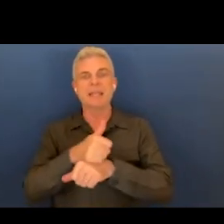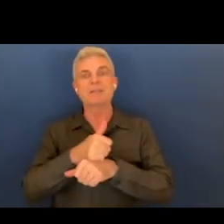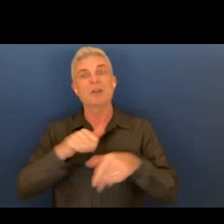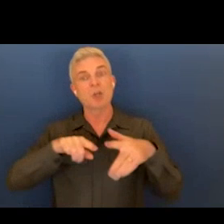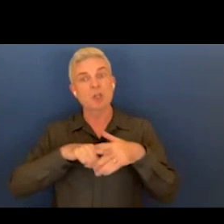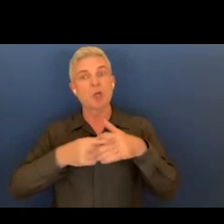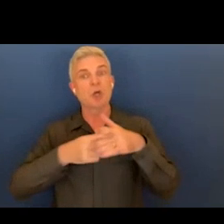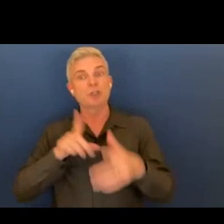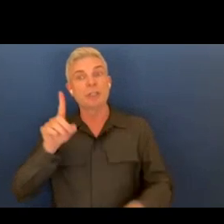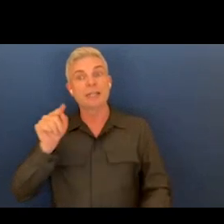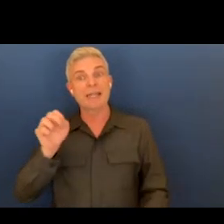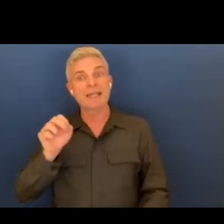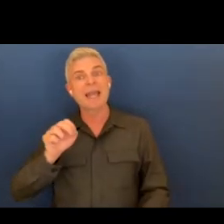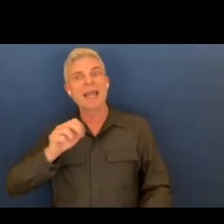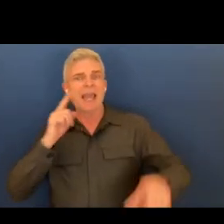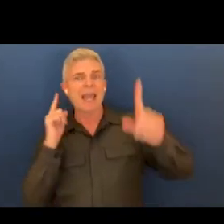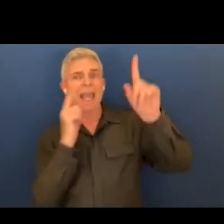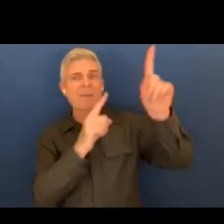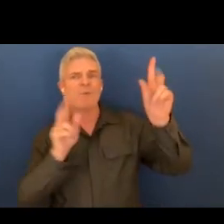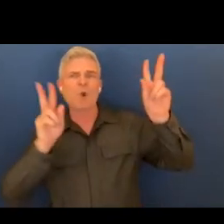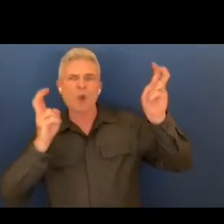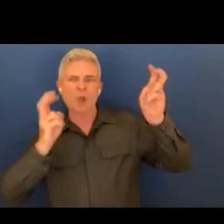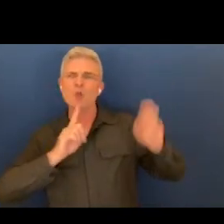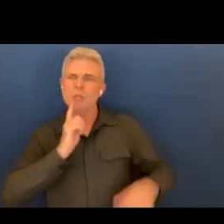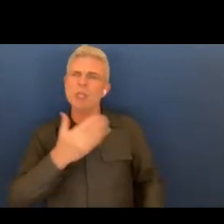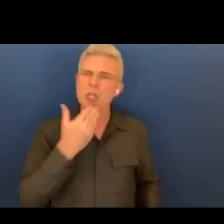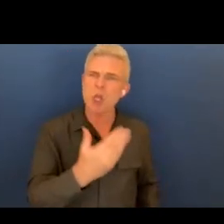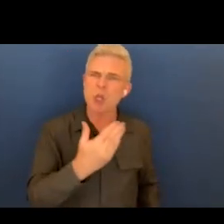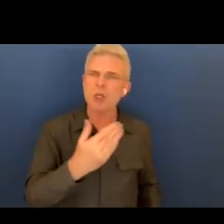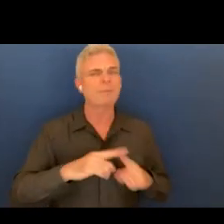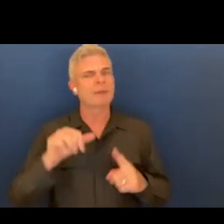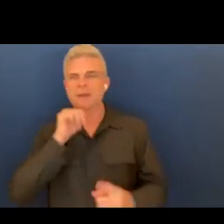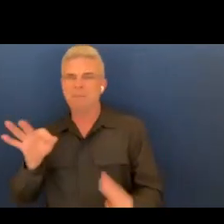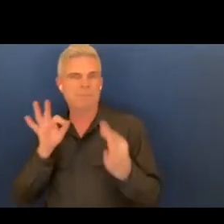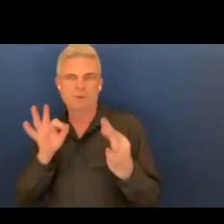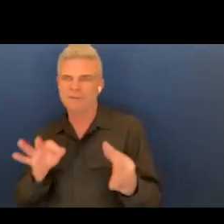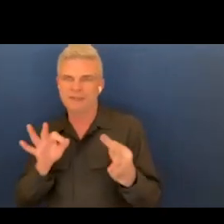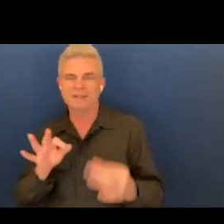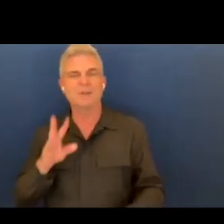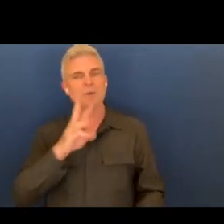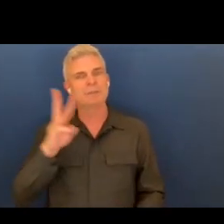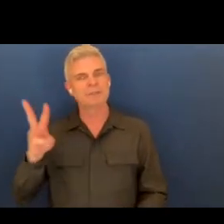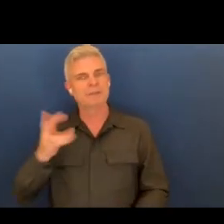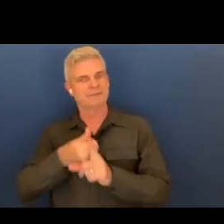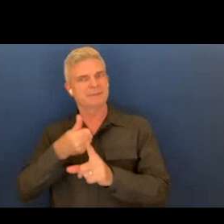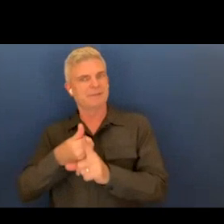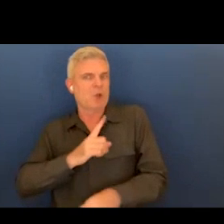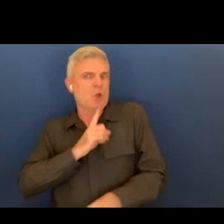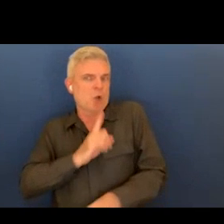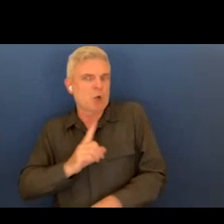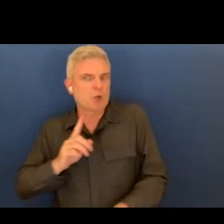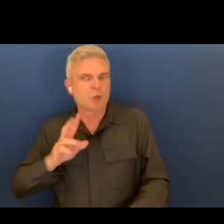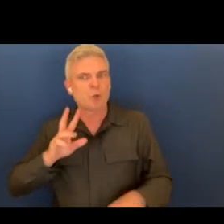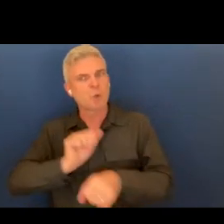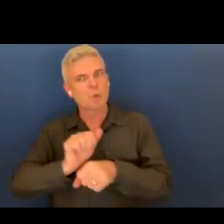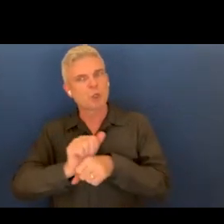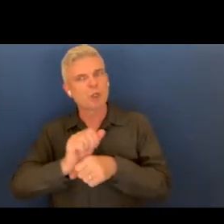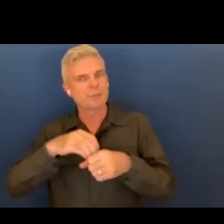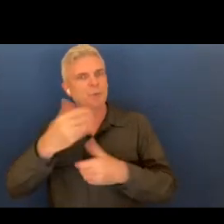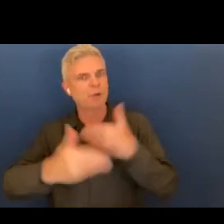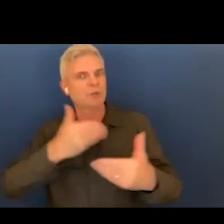Set a launch date, and aim for “really good”, but not perfection. Websites are works in progress.